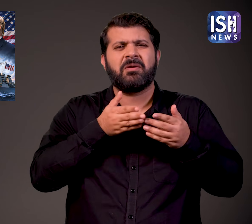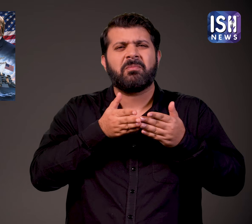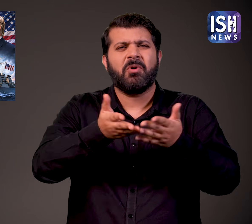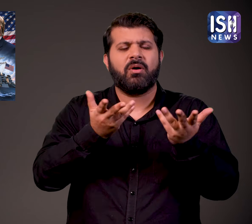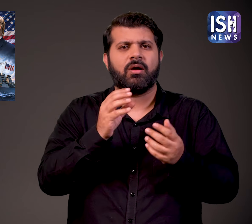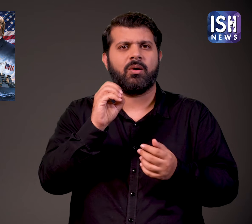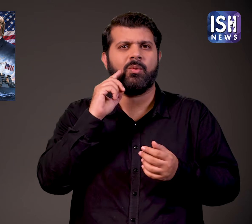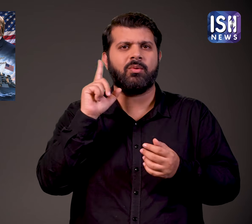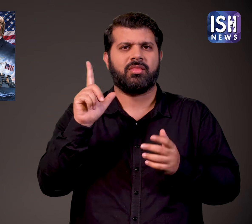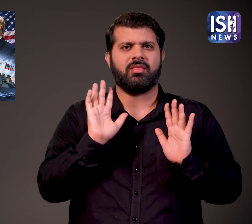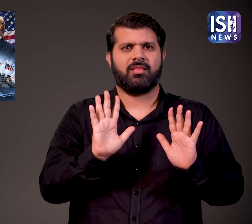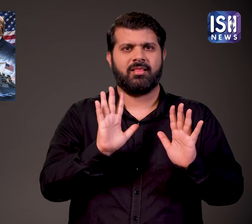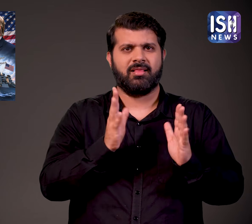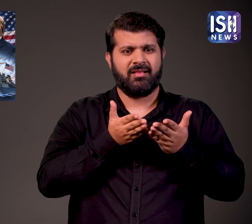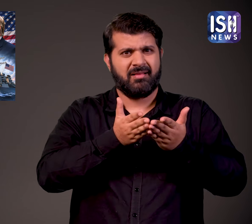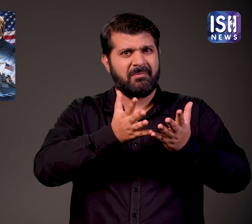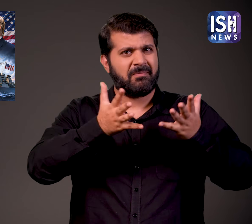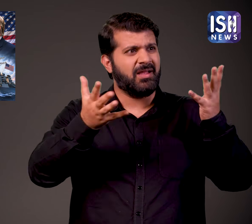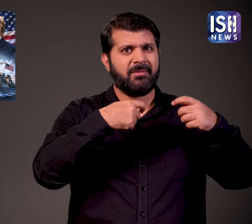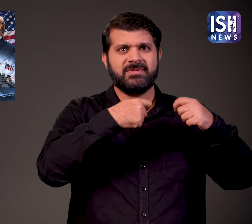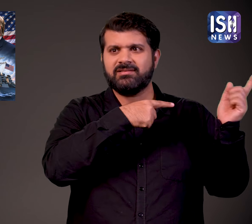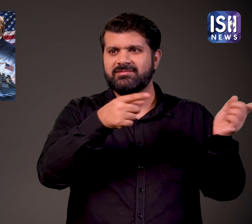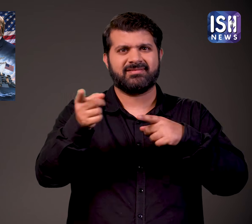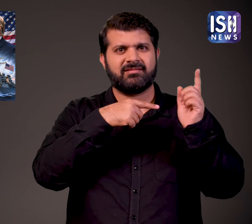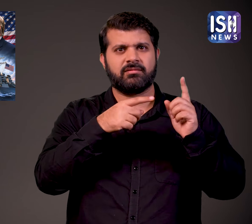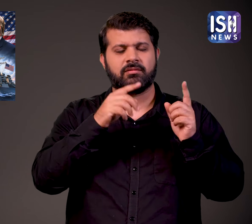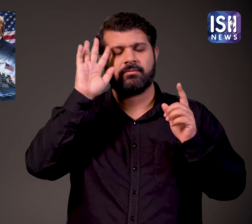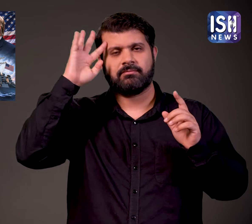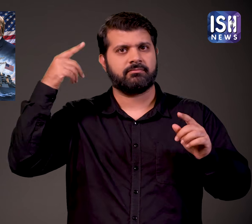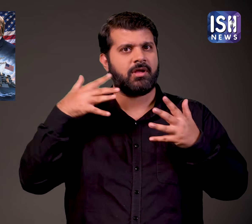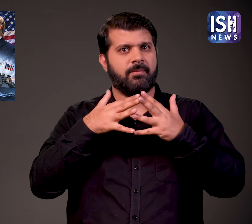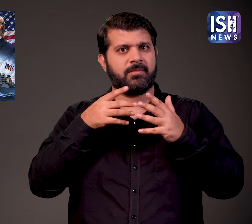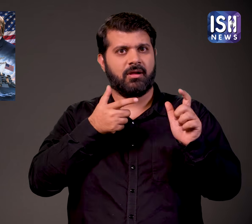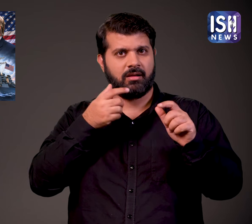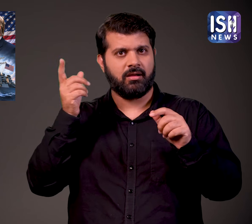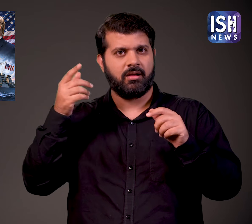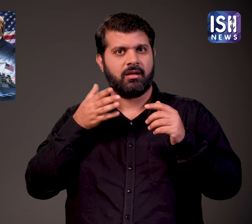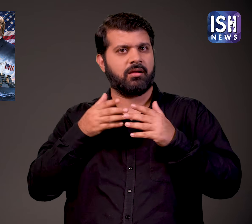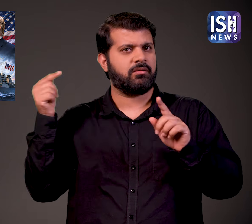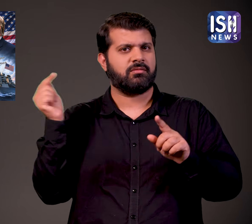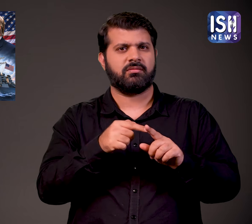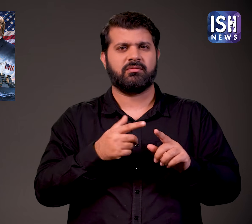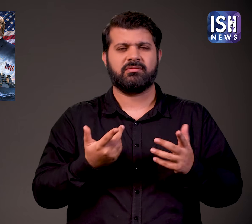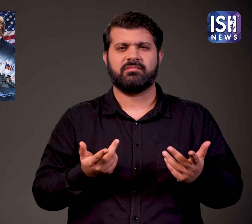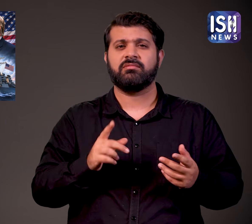This was a commercial oil tanker attacked by a US Navy ship. A tragic incident.